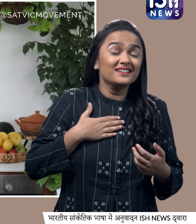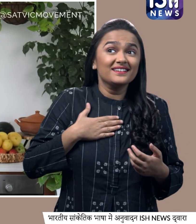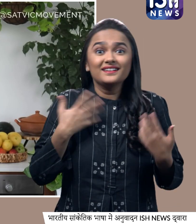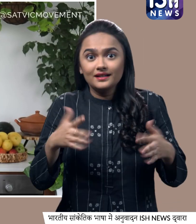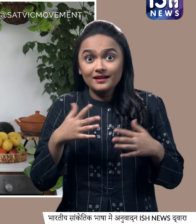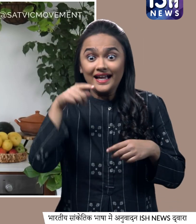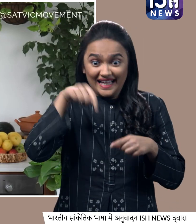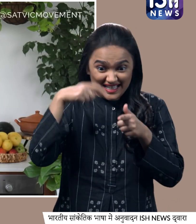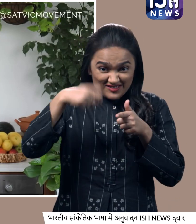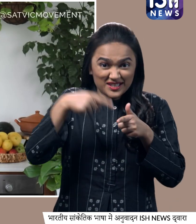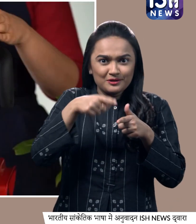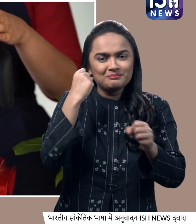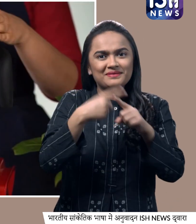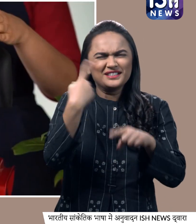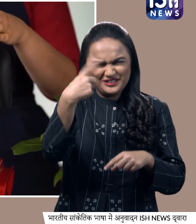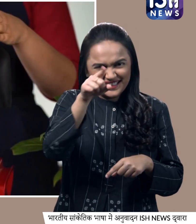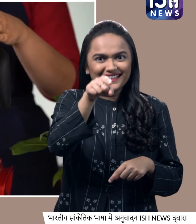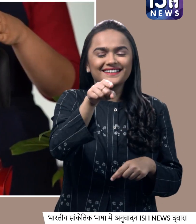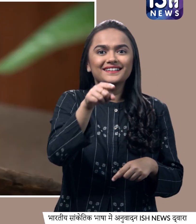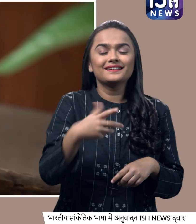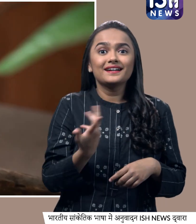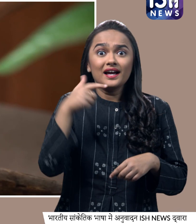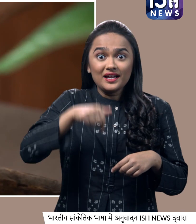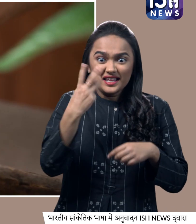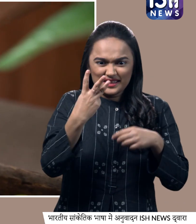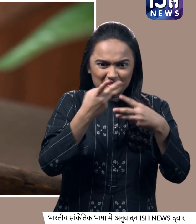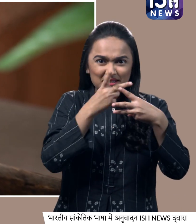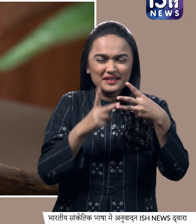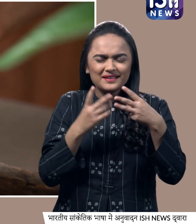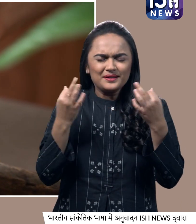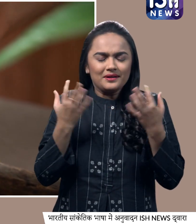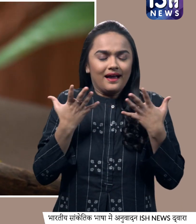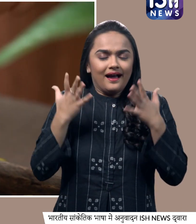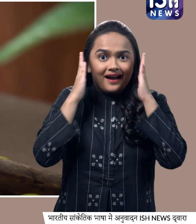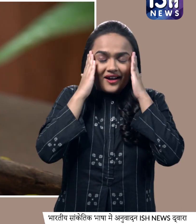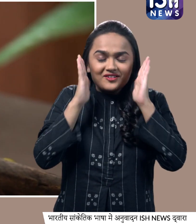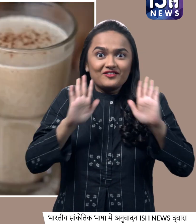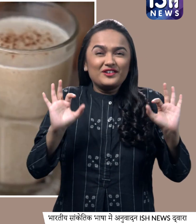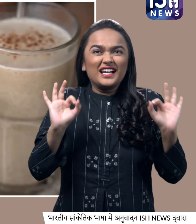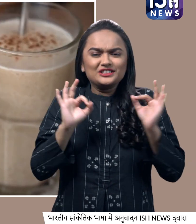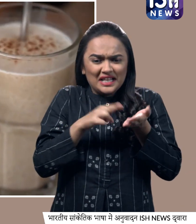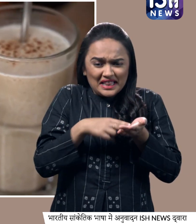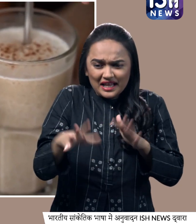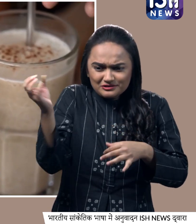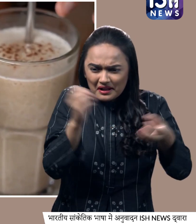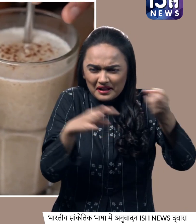then this video is meant for you. Today, we're going to prepare 3 super refreshing and natural ingredients-packed